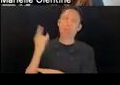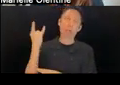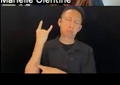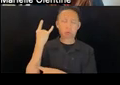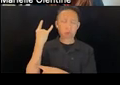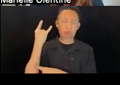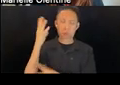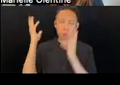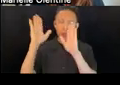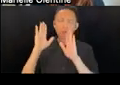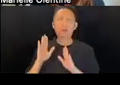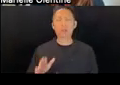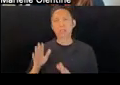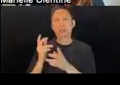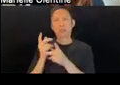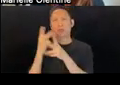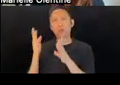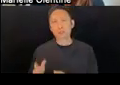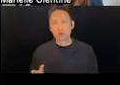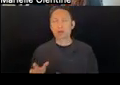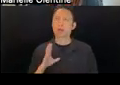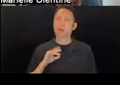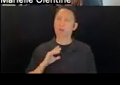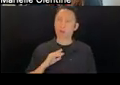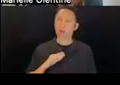reasonable salary for most people to do that work, I